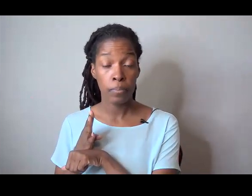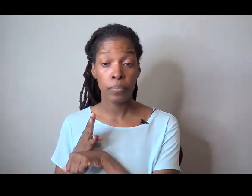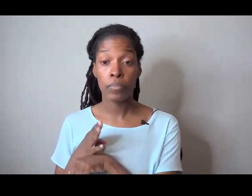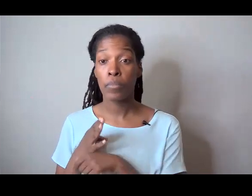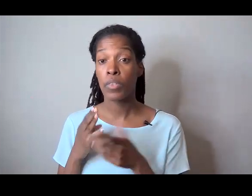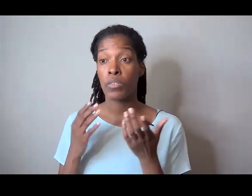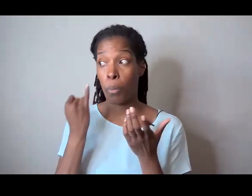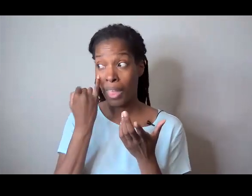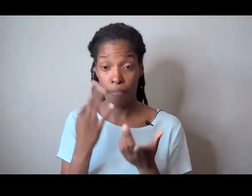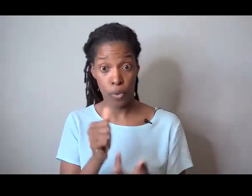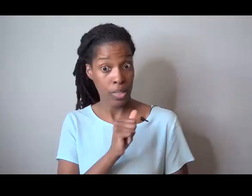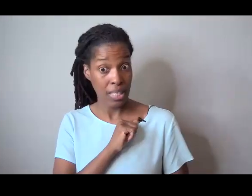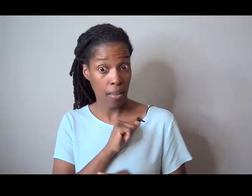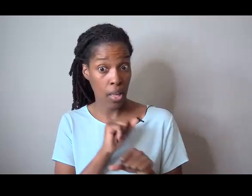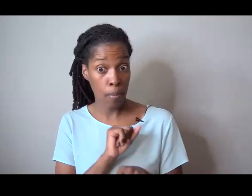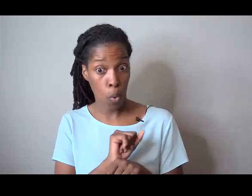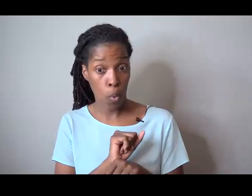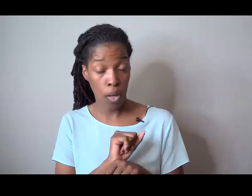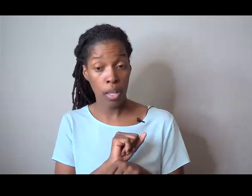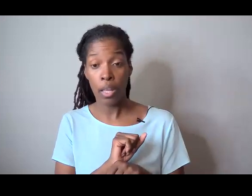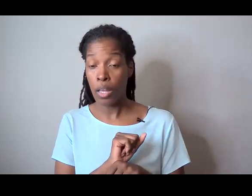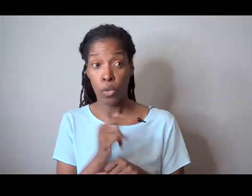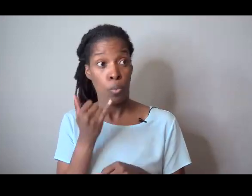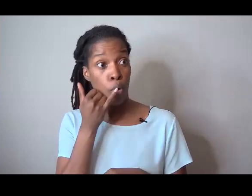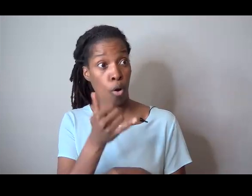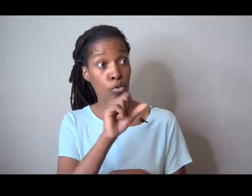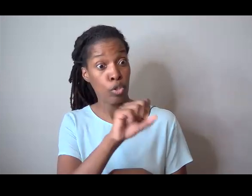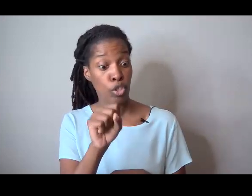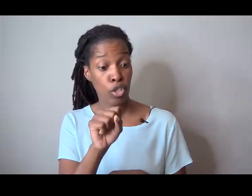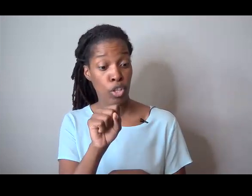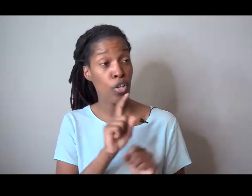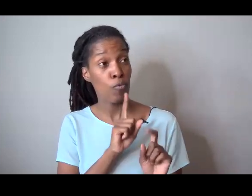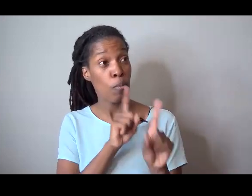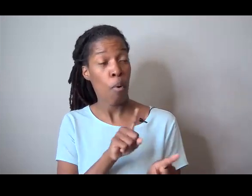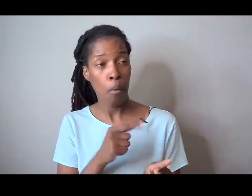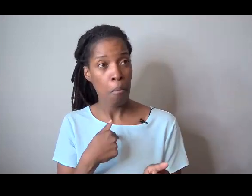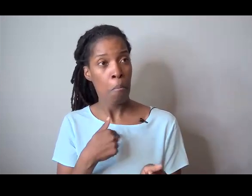And you report that you started. You got a business that's opened.